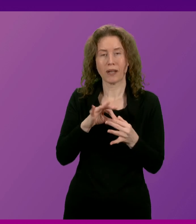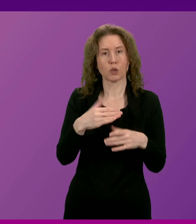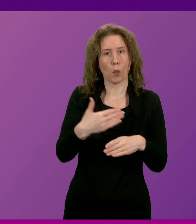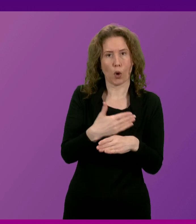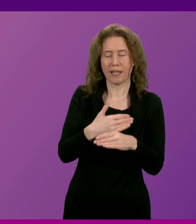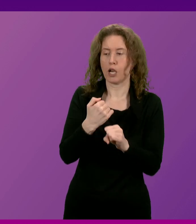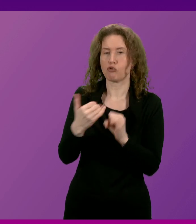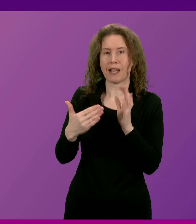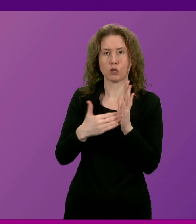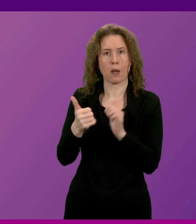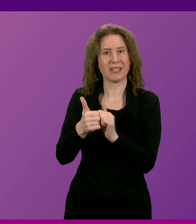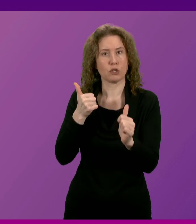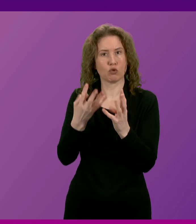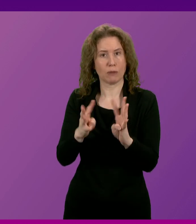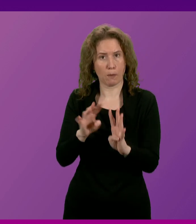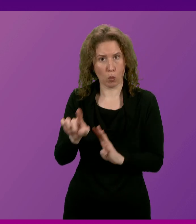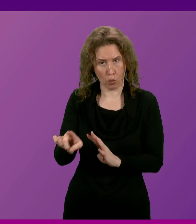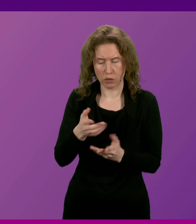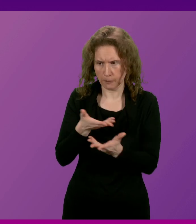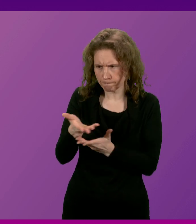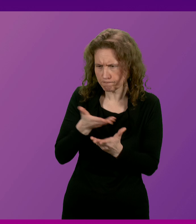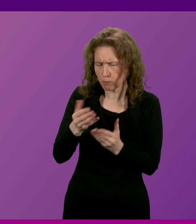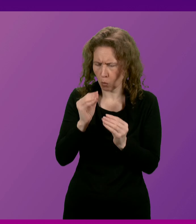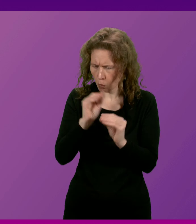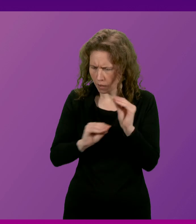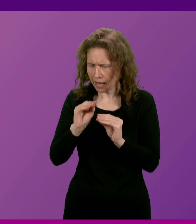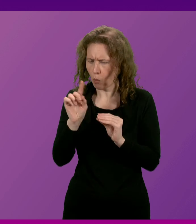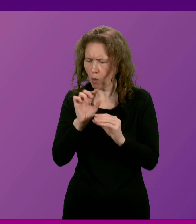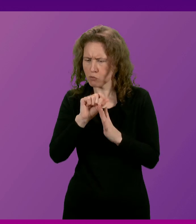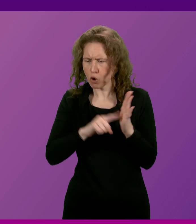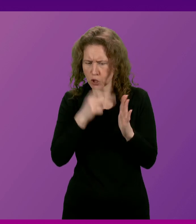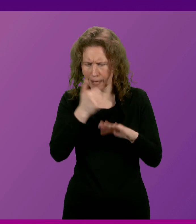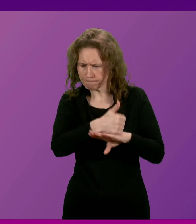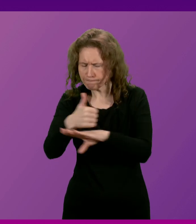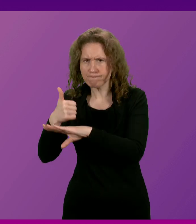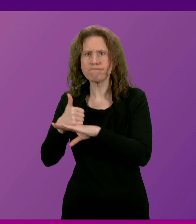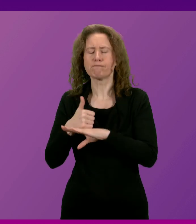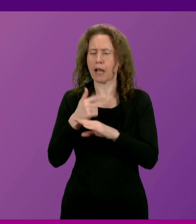Grangemouth future industry board, to identify such projects and to take them forward through the